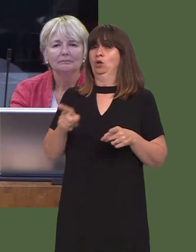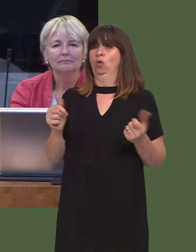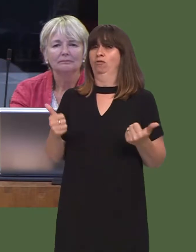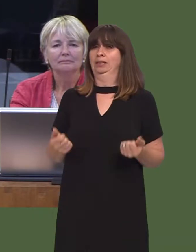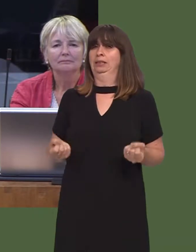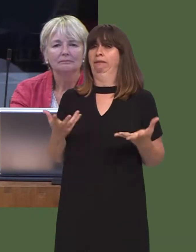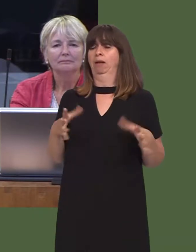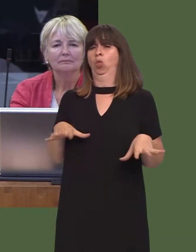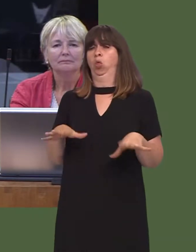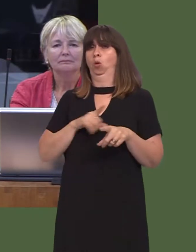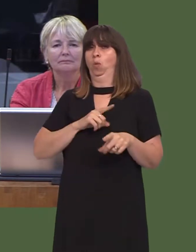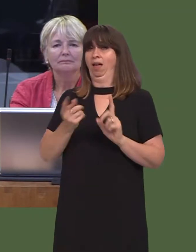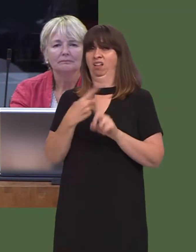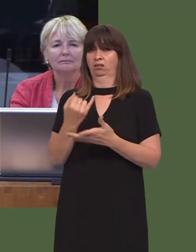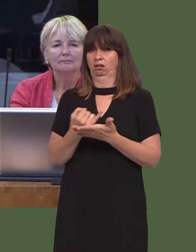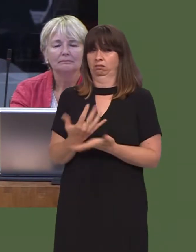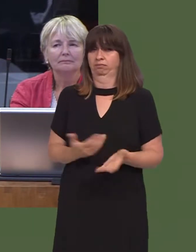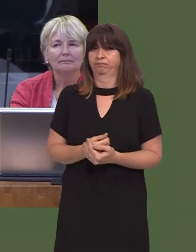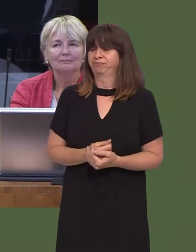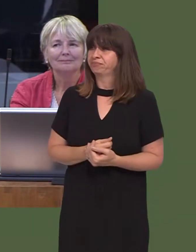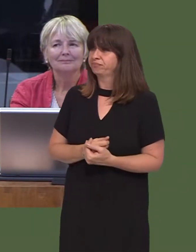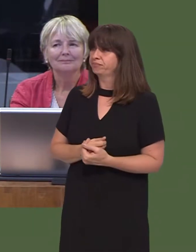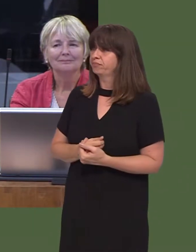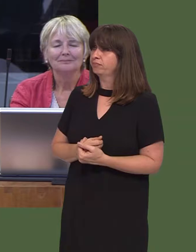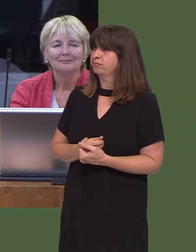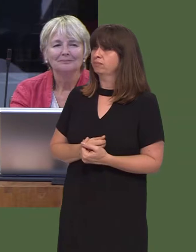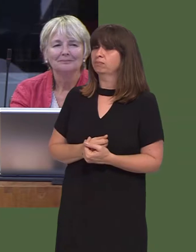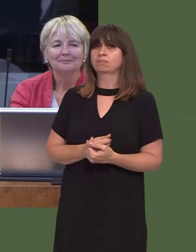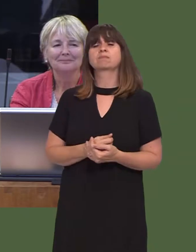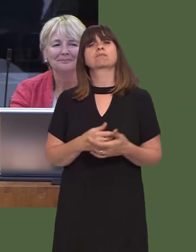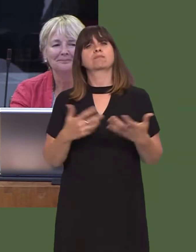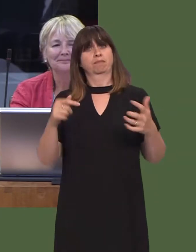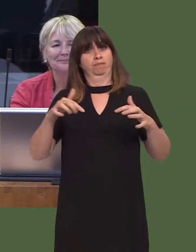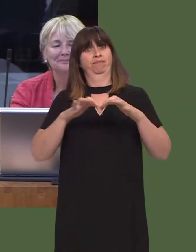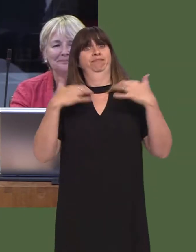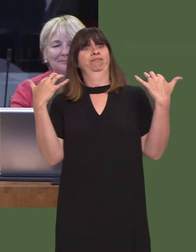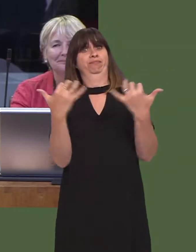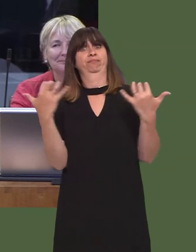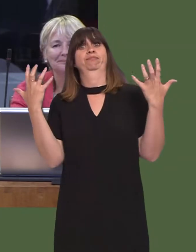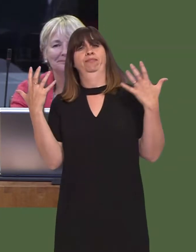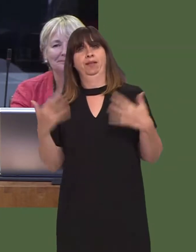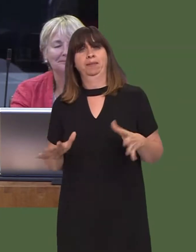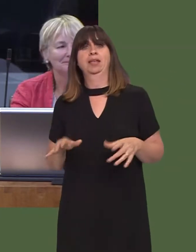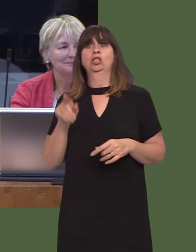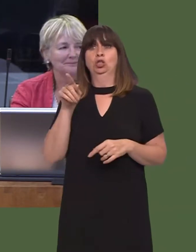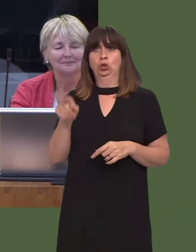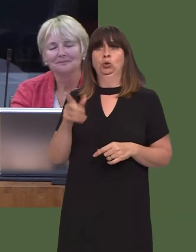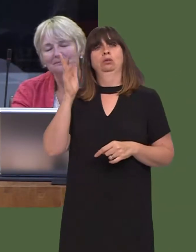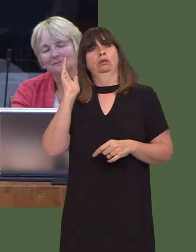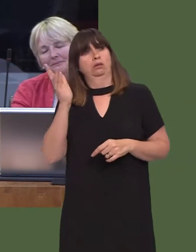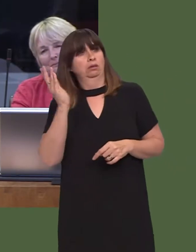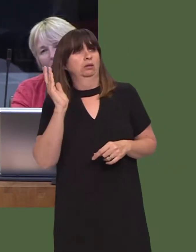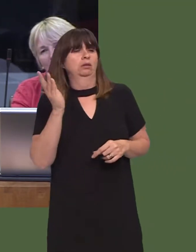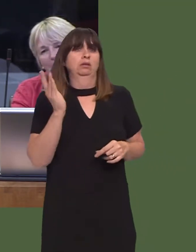answer. Iíve heard a range of attempted justifications in this Chamber and outside from you and Cabinet